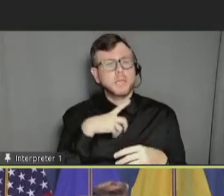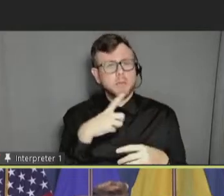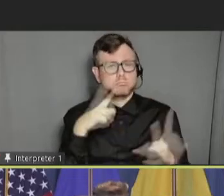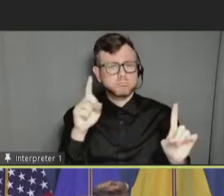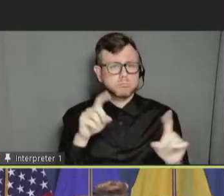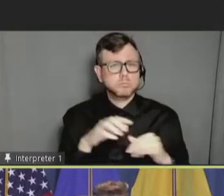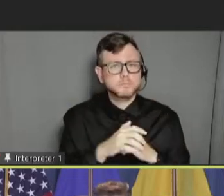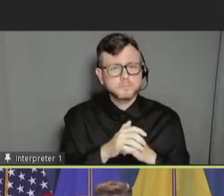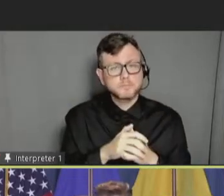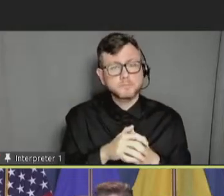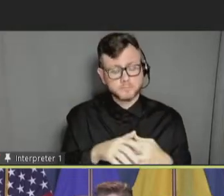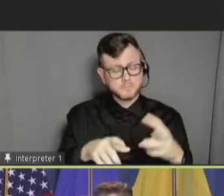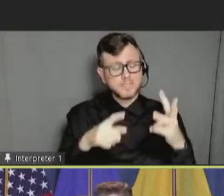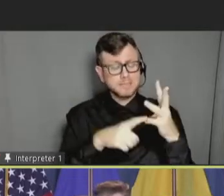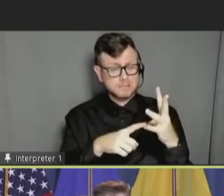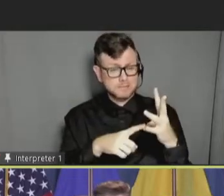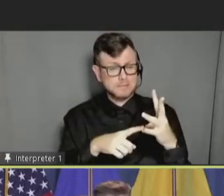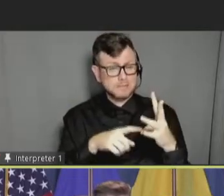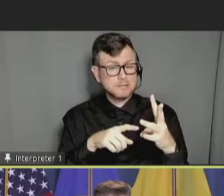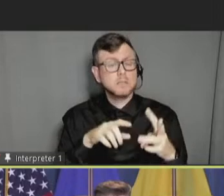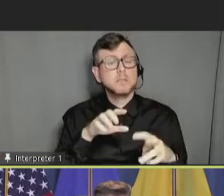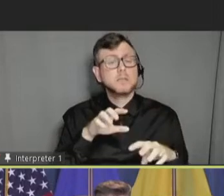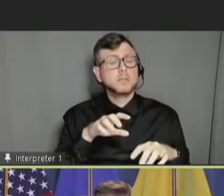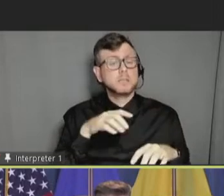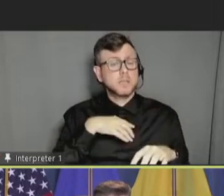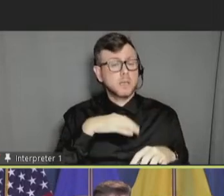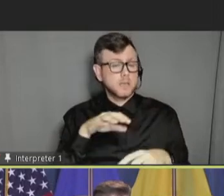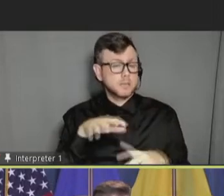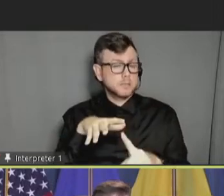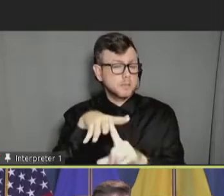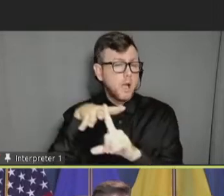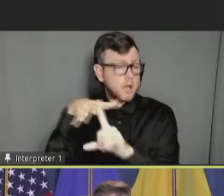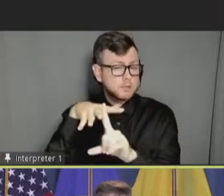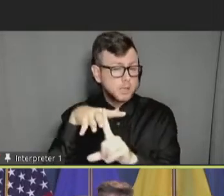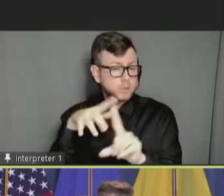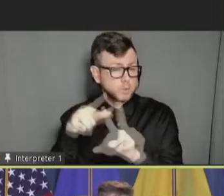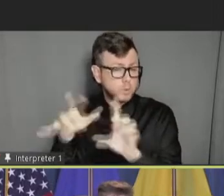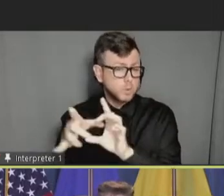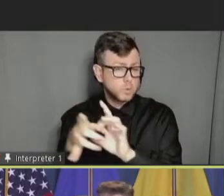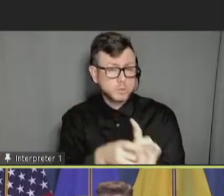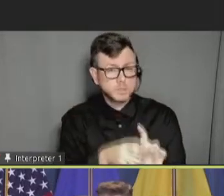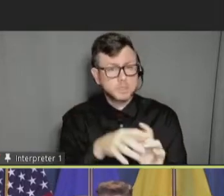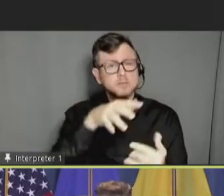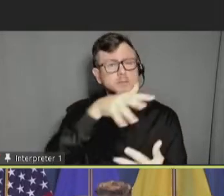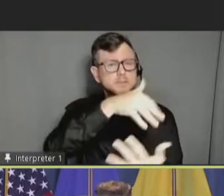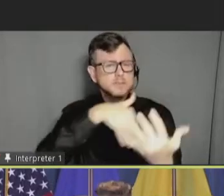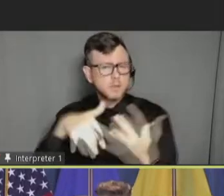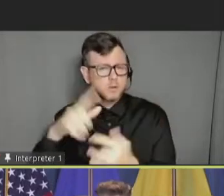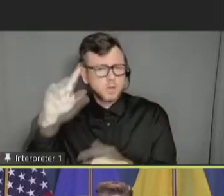domain six provides context to the other. So, these are societal and governmental factors that